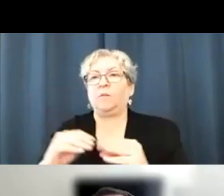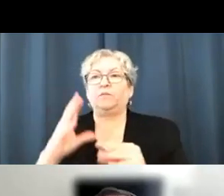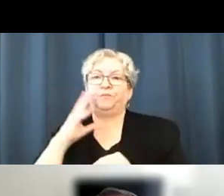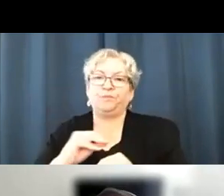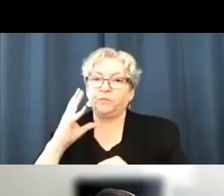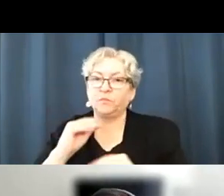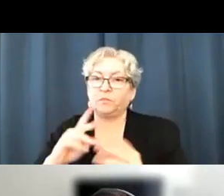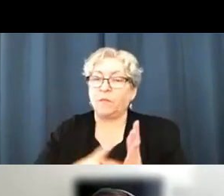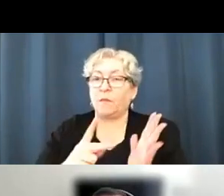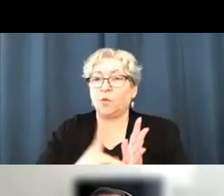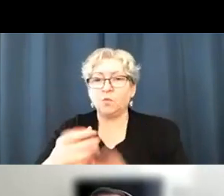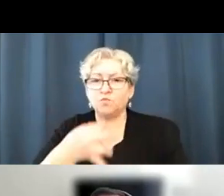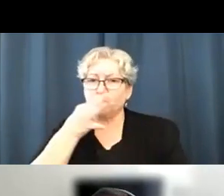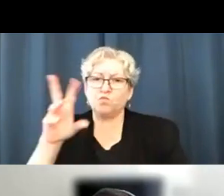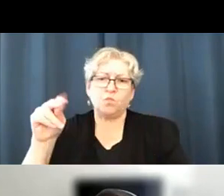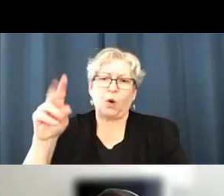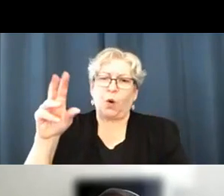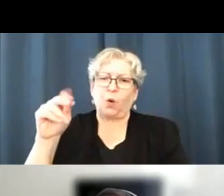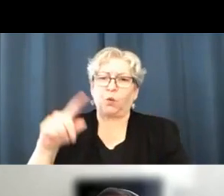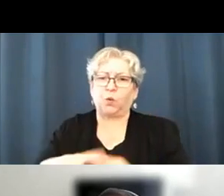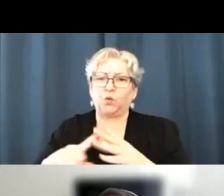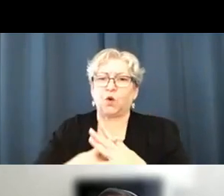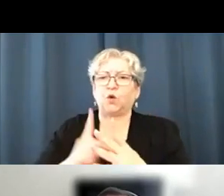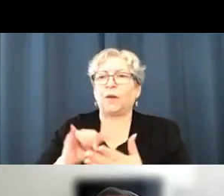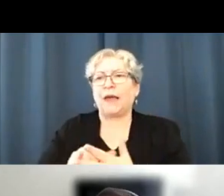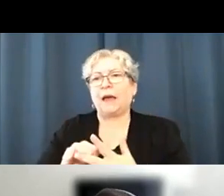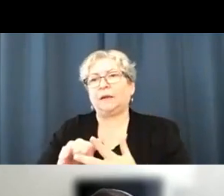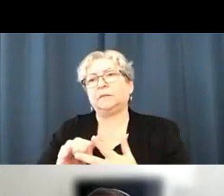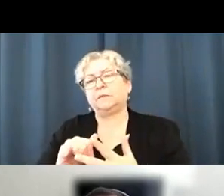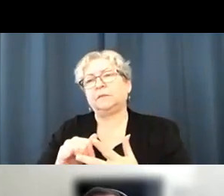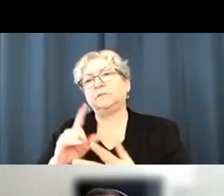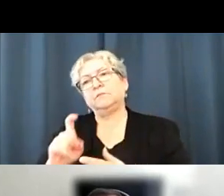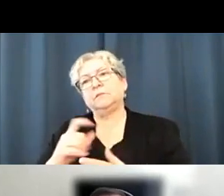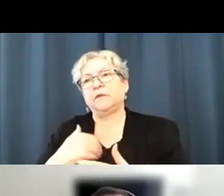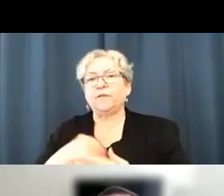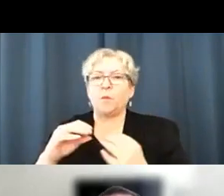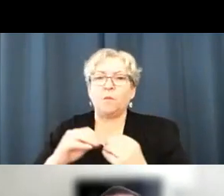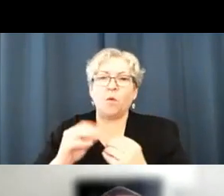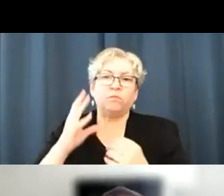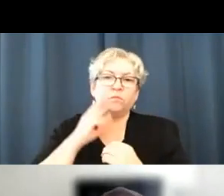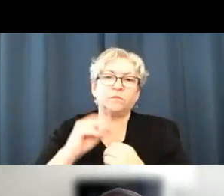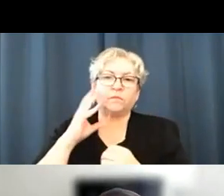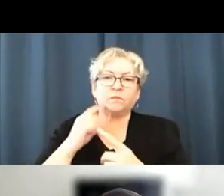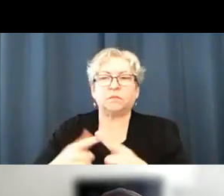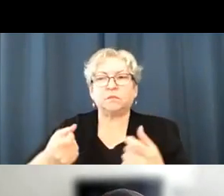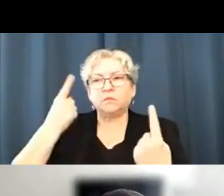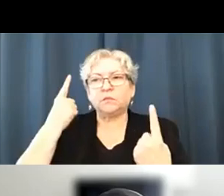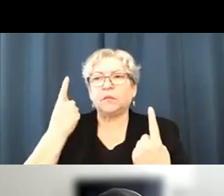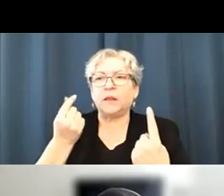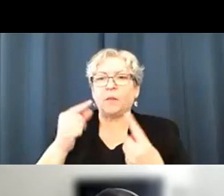You don't have to be an expert to start doing manual testing, but you do need to have more experience and understand a little bit more what's going on